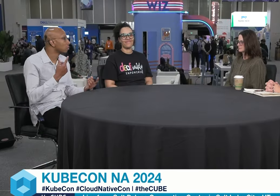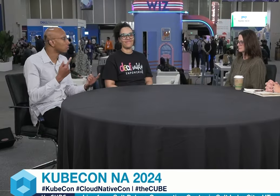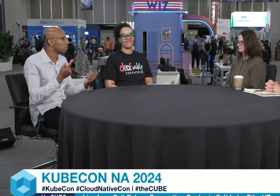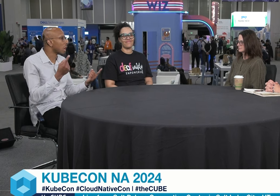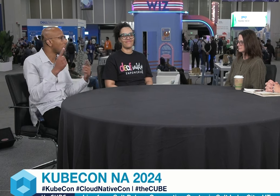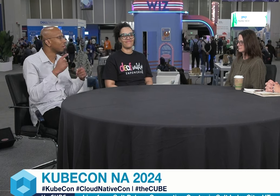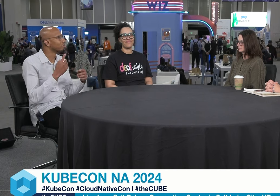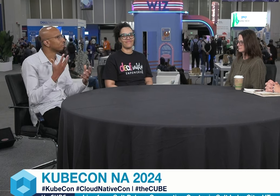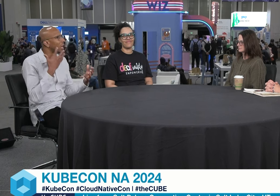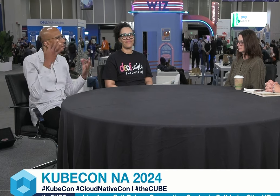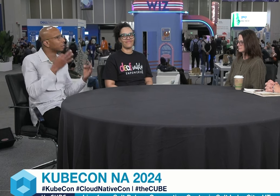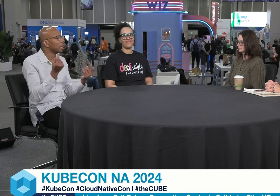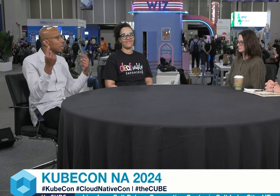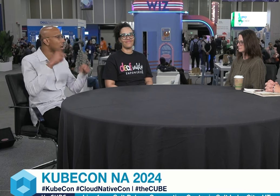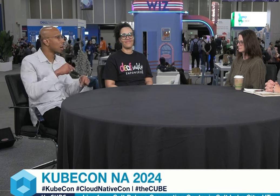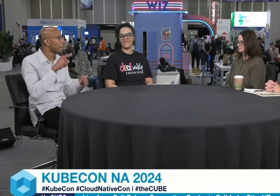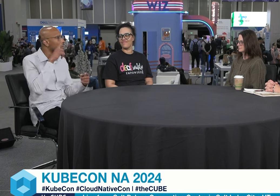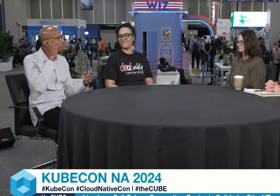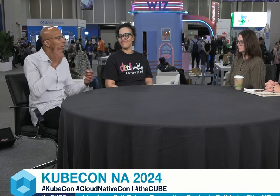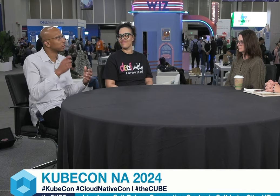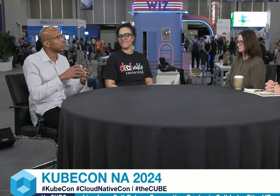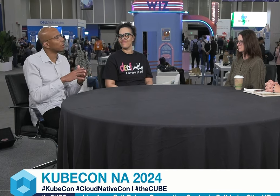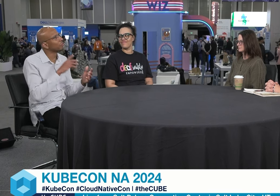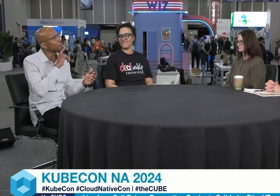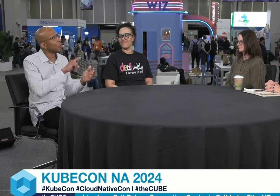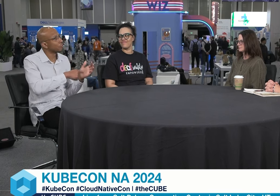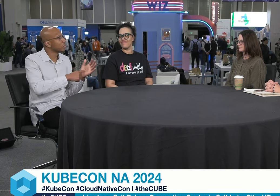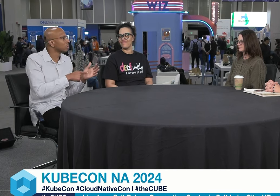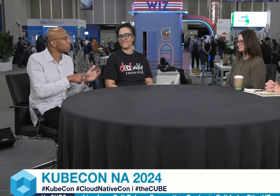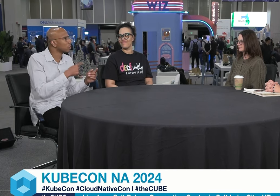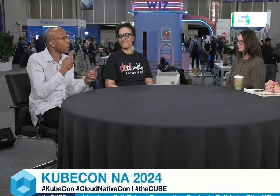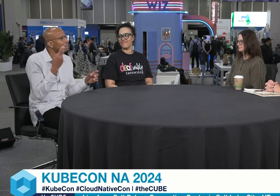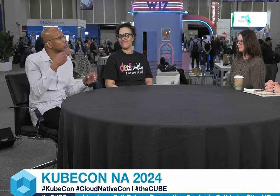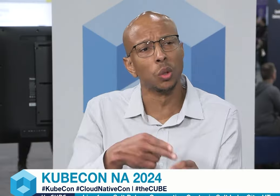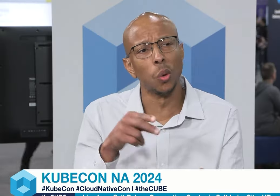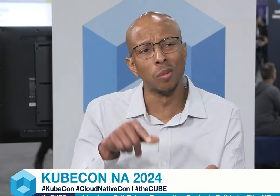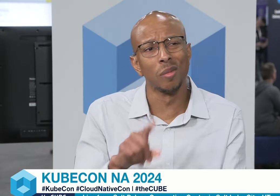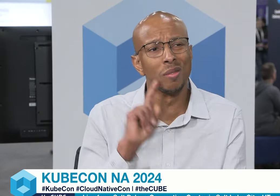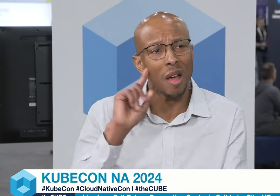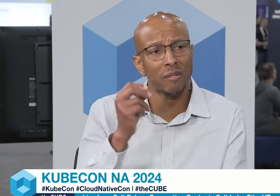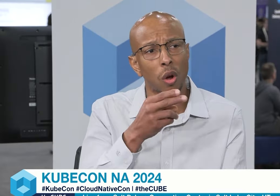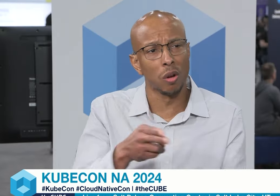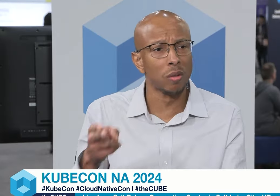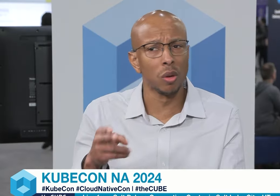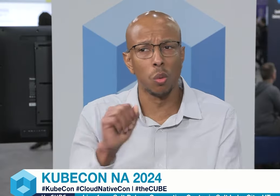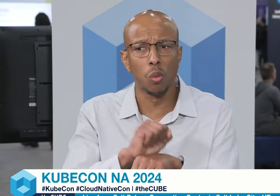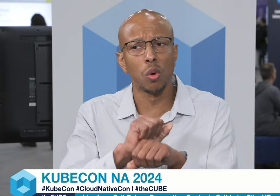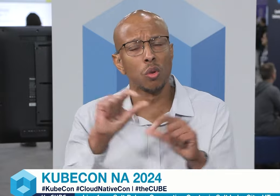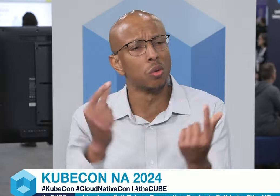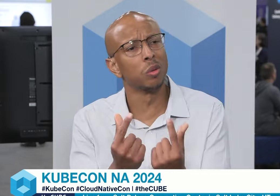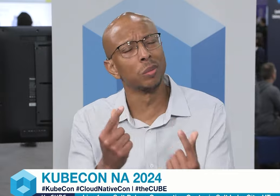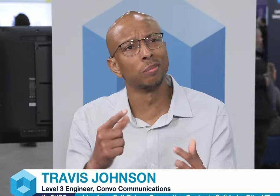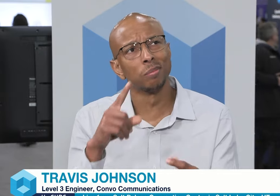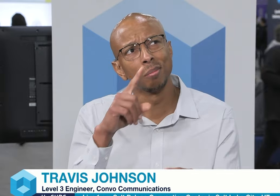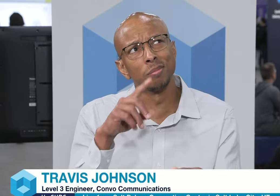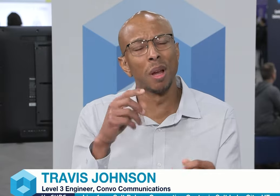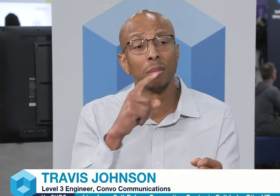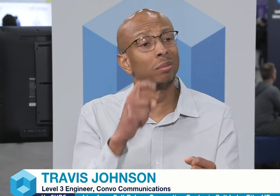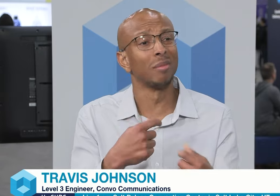Well, I decided to come to KubeCon because really originally I had joined the Deaf and Hard of Hearing Working Group,